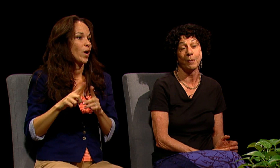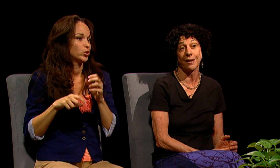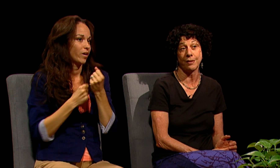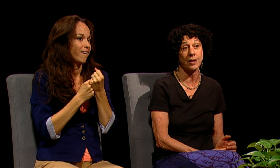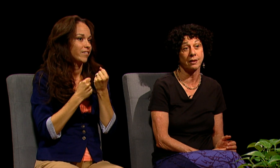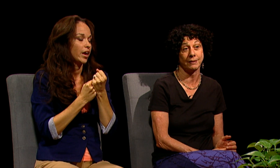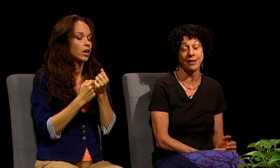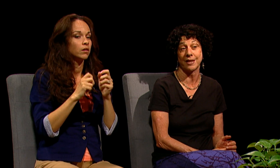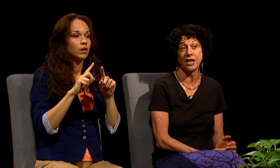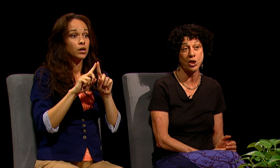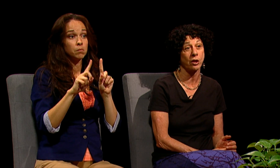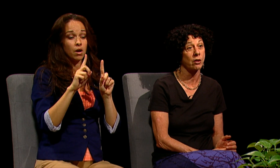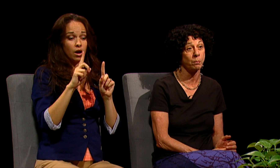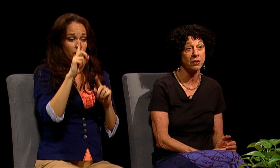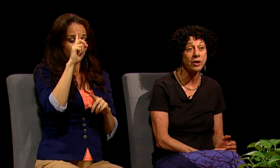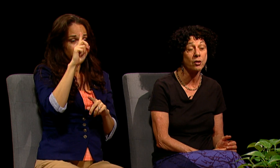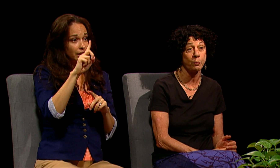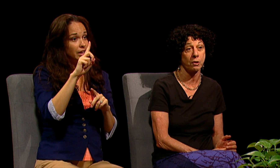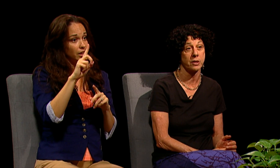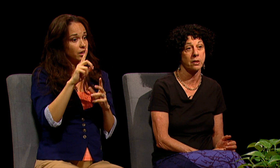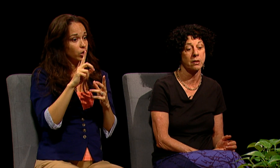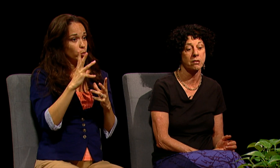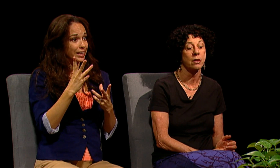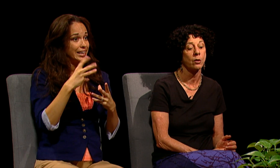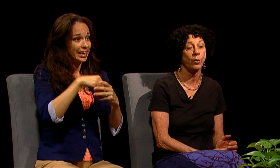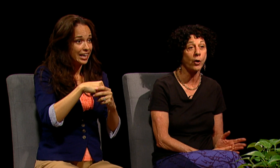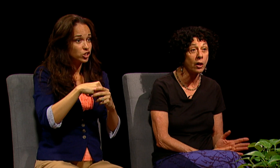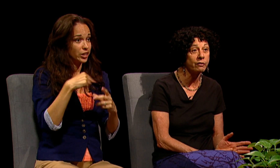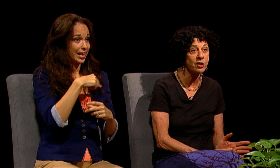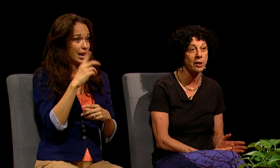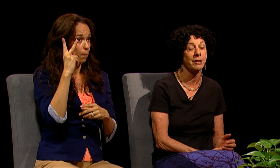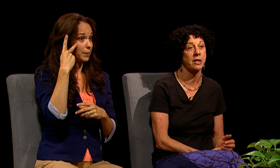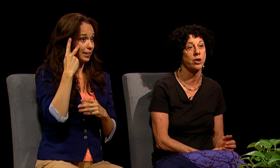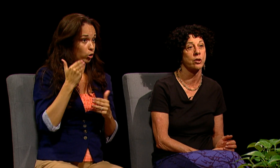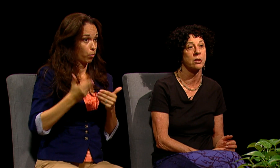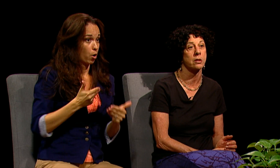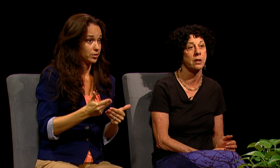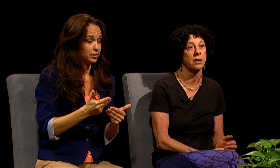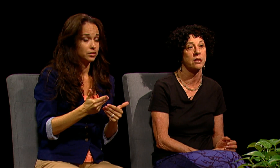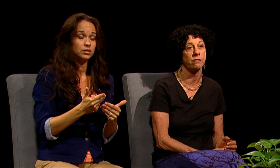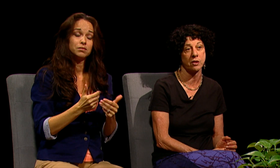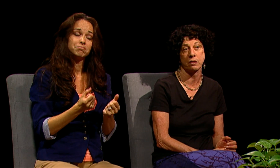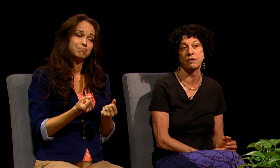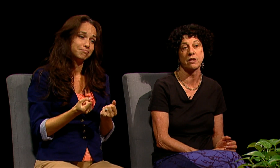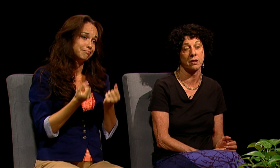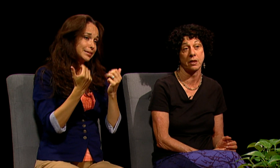BUT I THINK ENGAGING IN OUR POLITICAL PROCESS WITH ALL OF ITS LIMITATIONS AND DIVISIVENESS TODAY